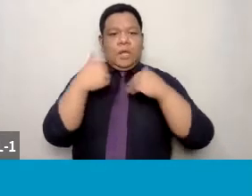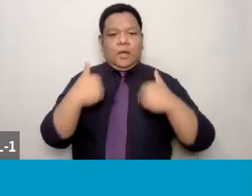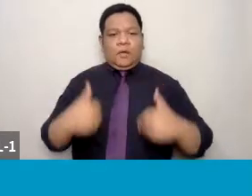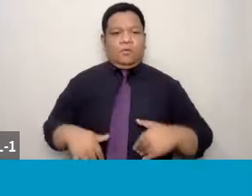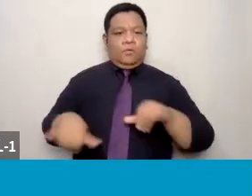That was long.